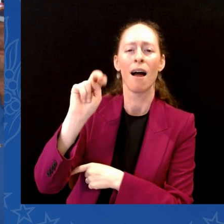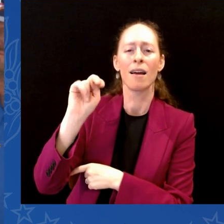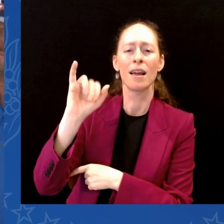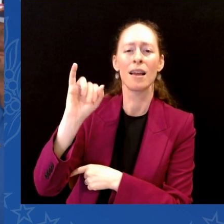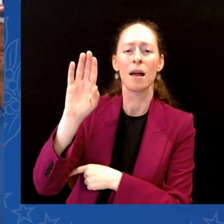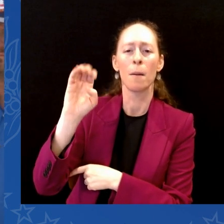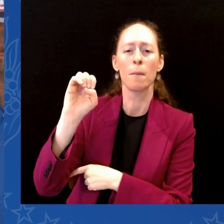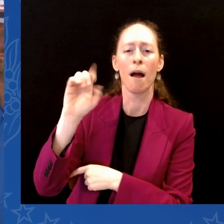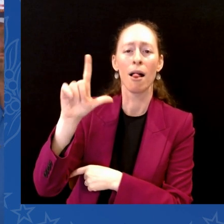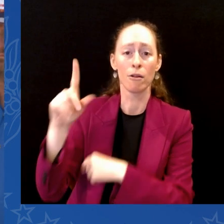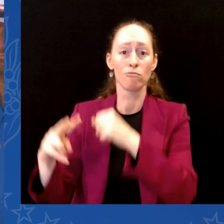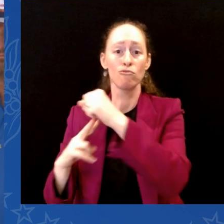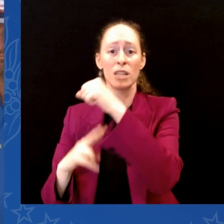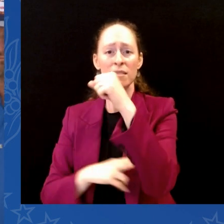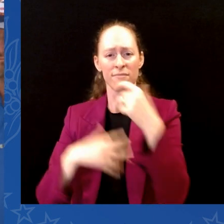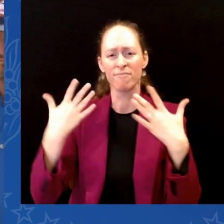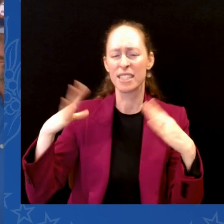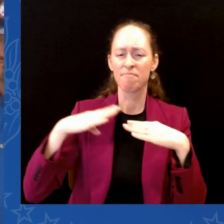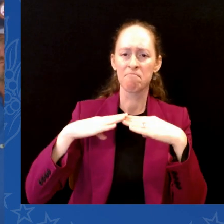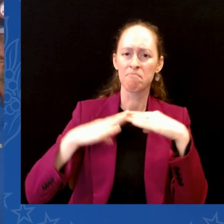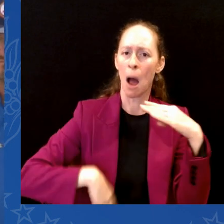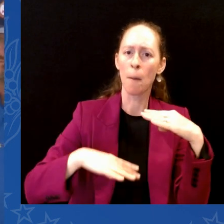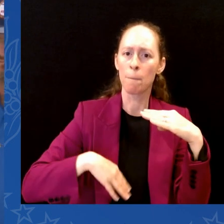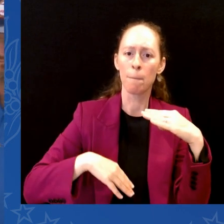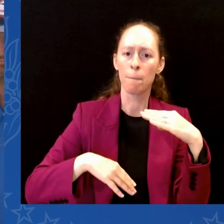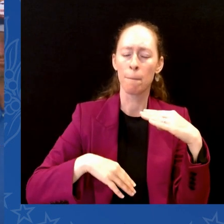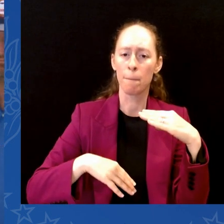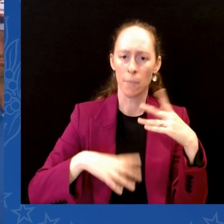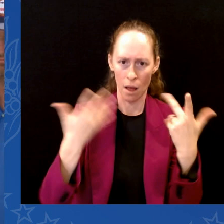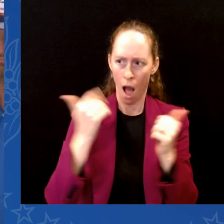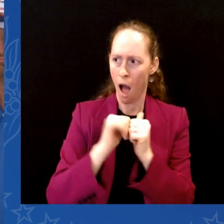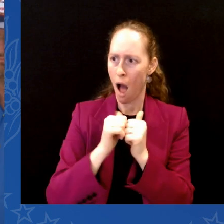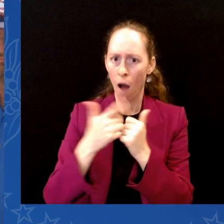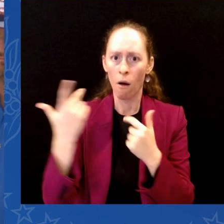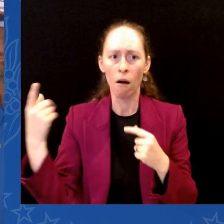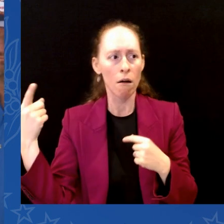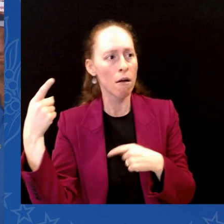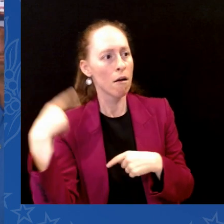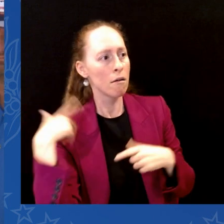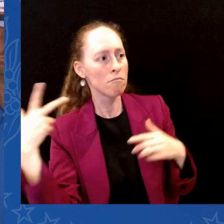many who don't want to leave, but some who wanted to leave. We're in a situation where in Lee County alone,